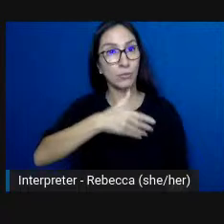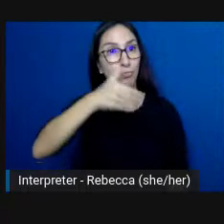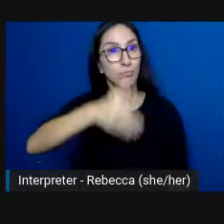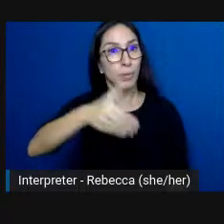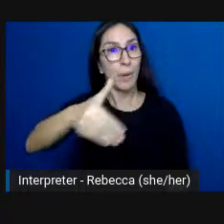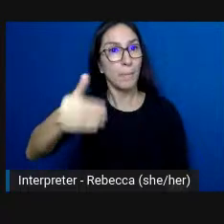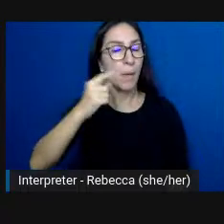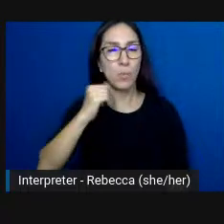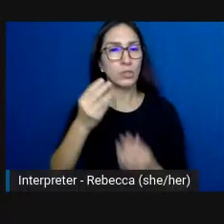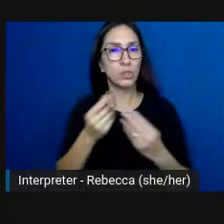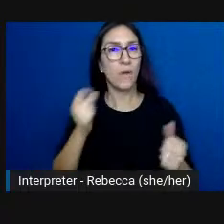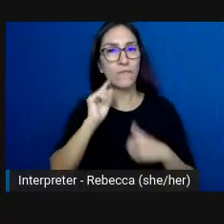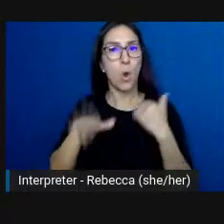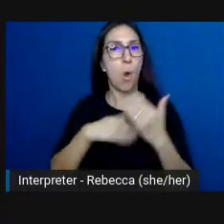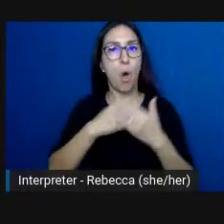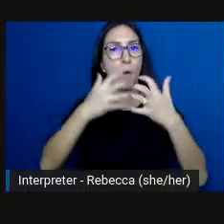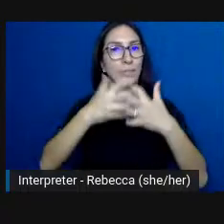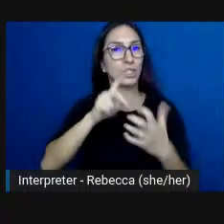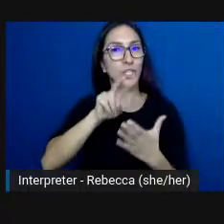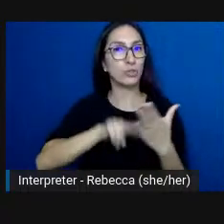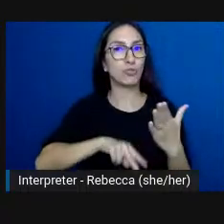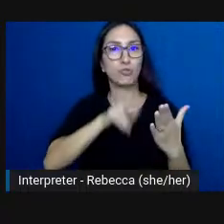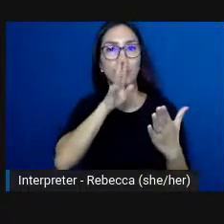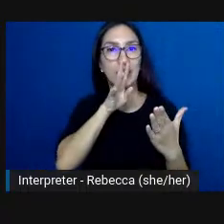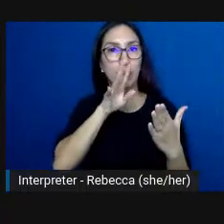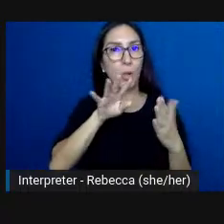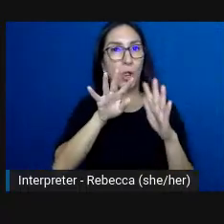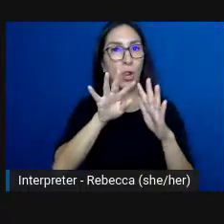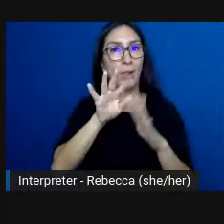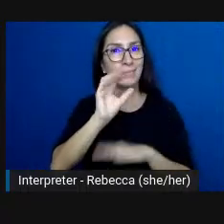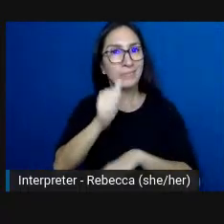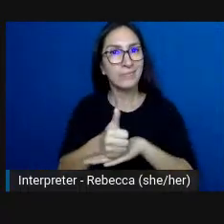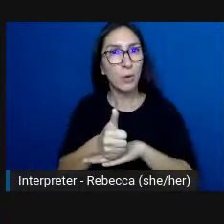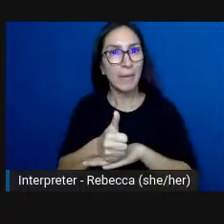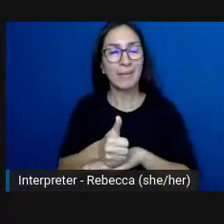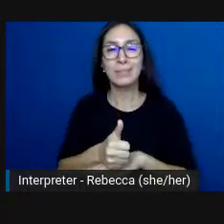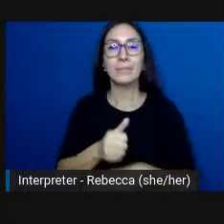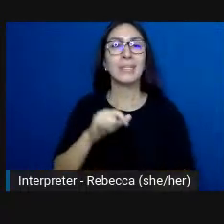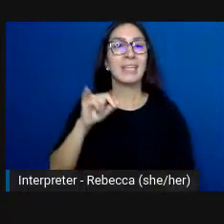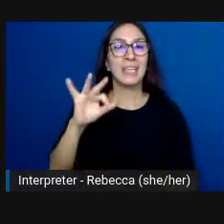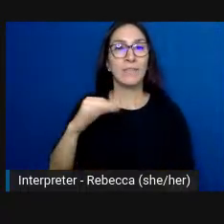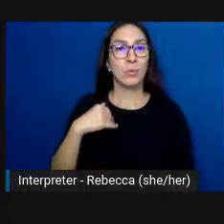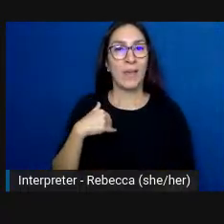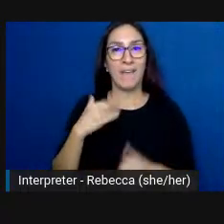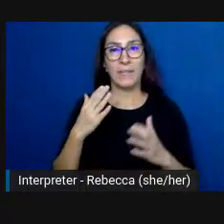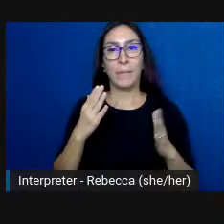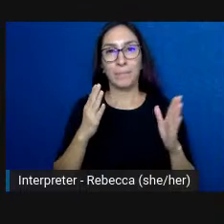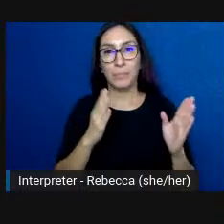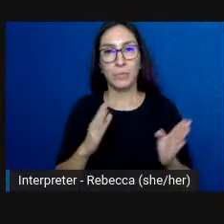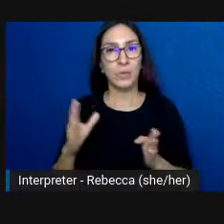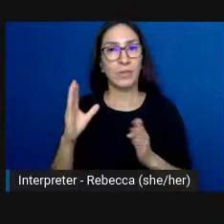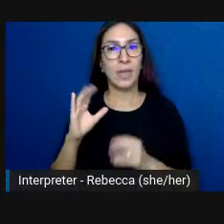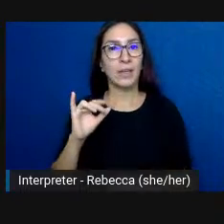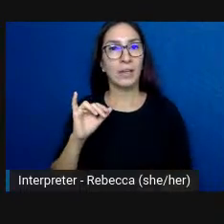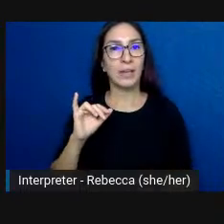of Accessibility Statement. The pattern way will not solve all problems with machine-readable format .